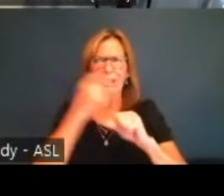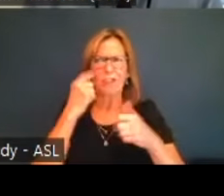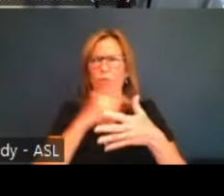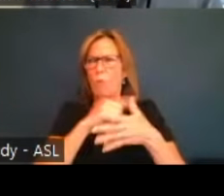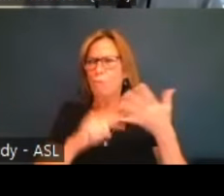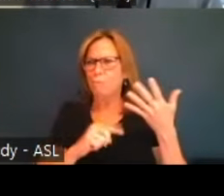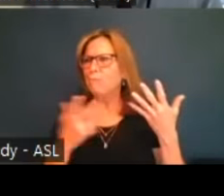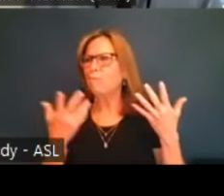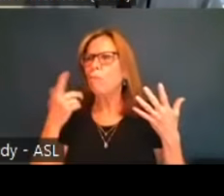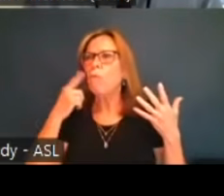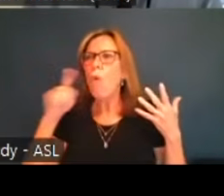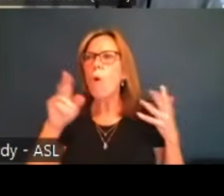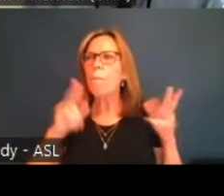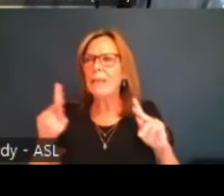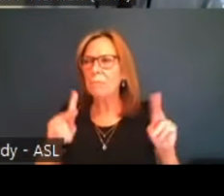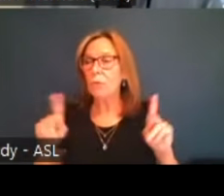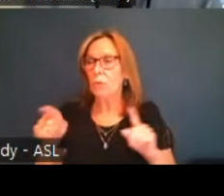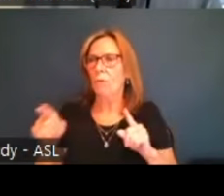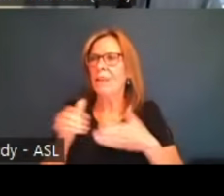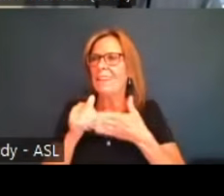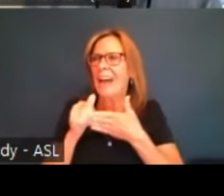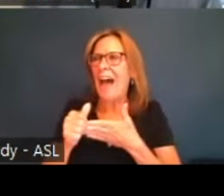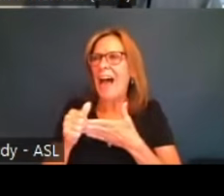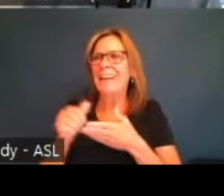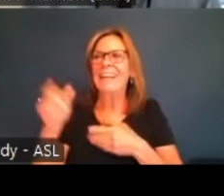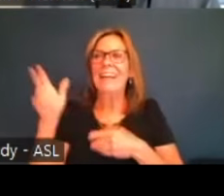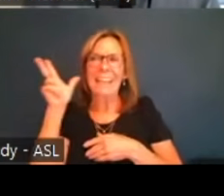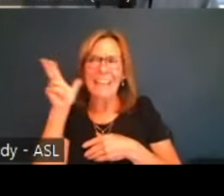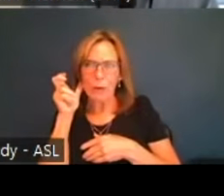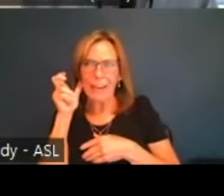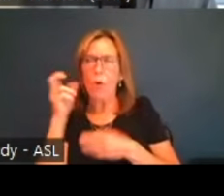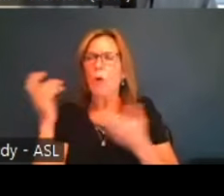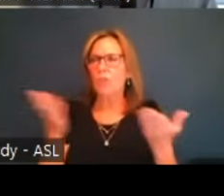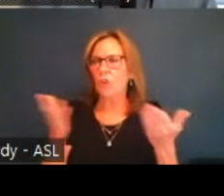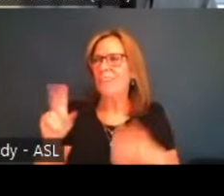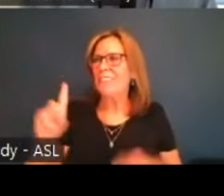says anybody who's accompanied -- well, an individual with a disability who's accompanied by a professionally trained,